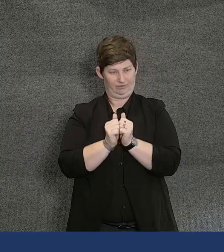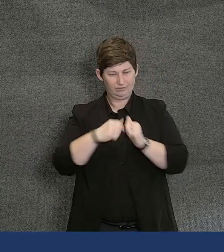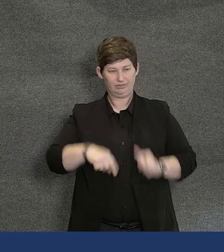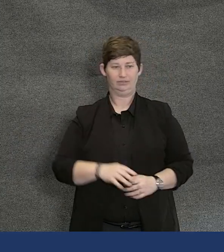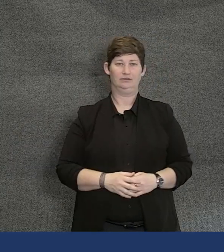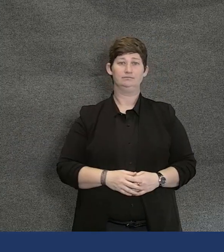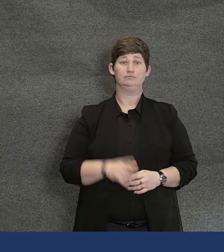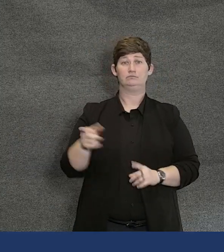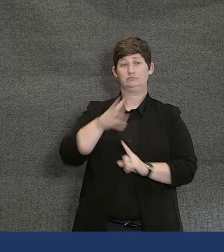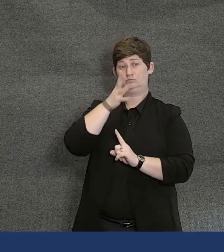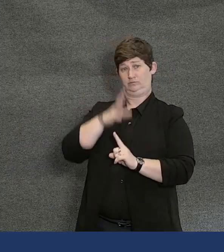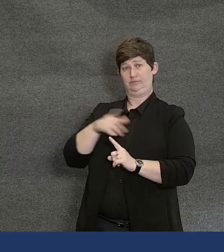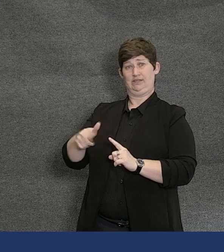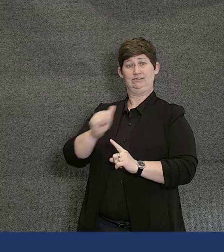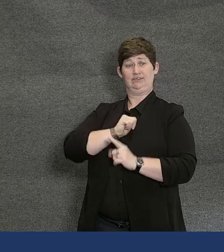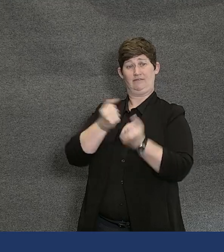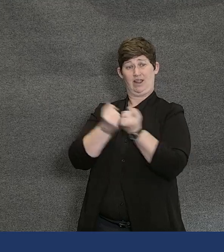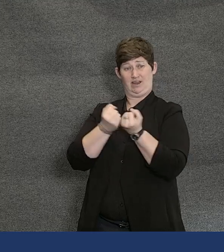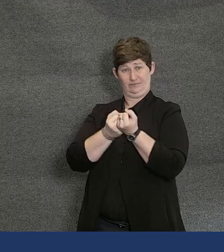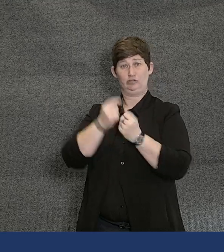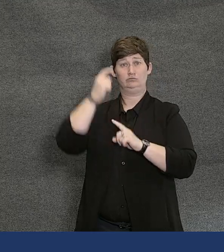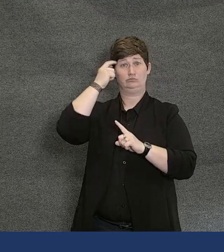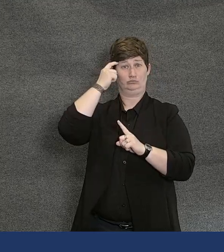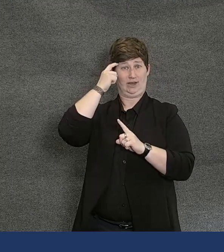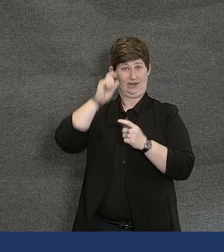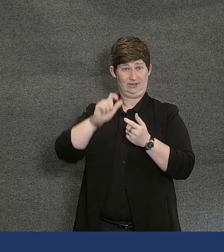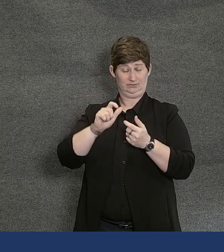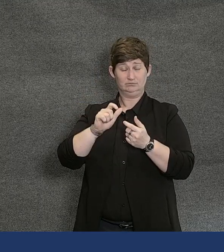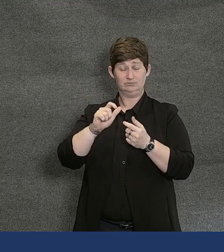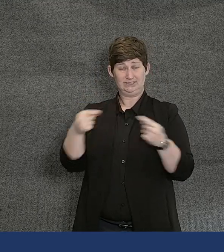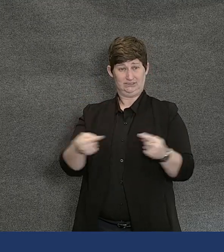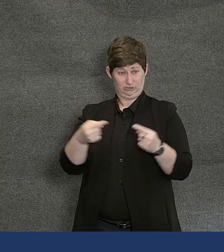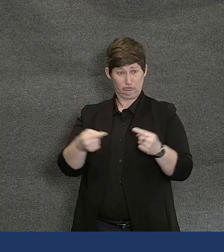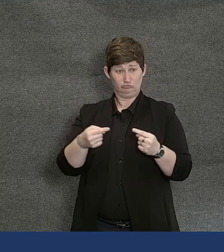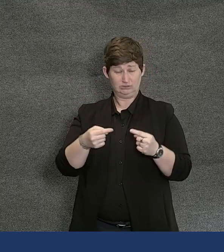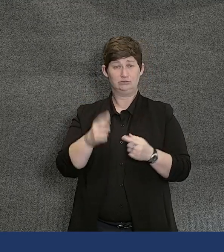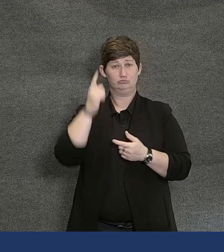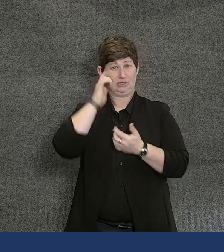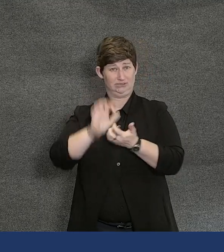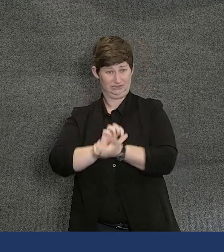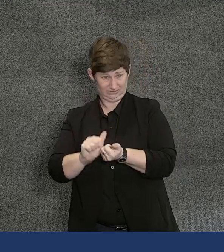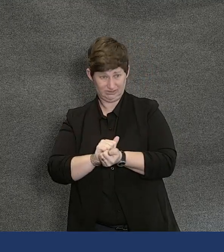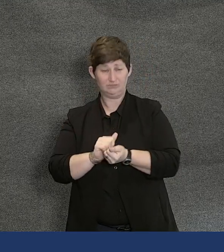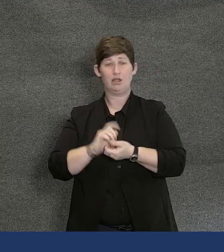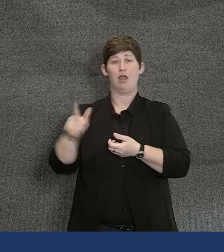and she still talks about this to this day. But there was a day a couple of years